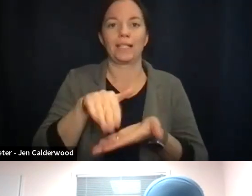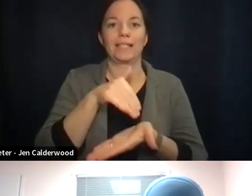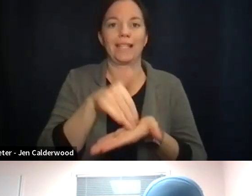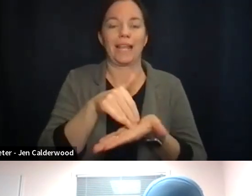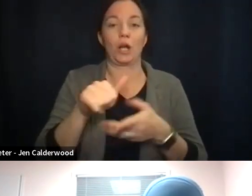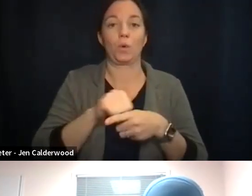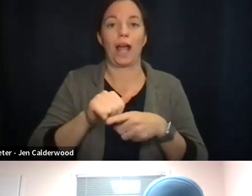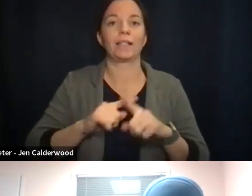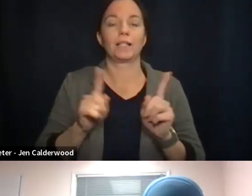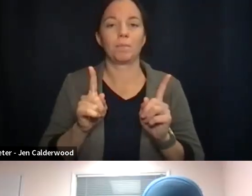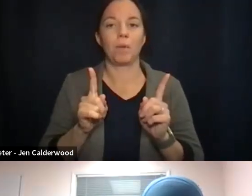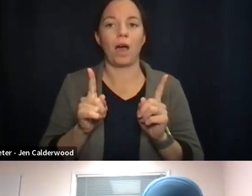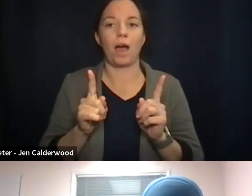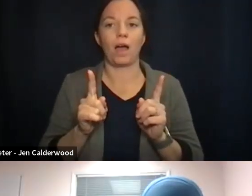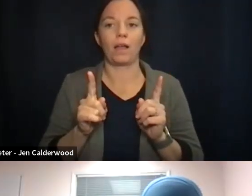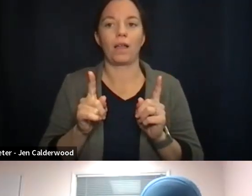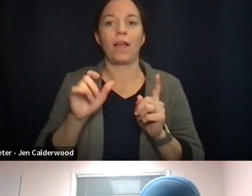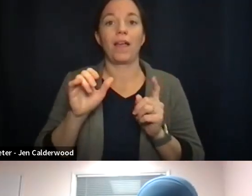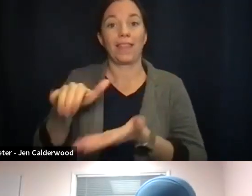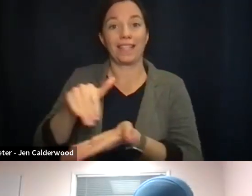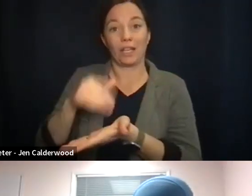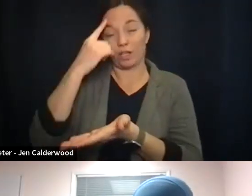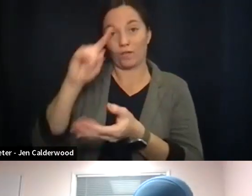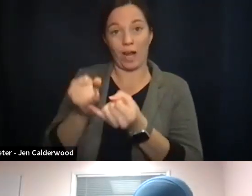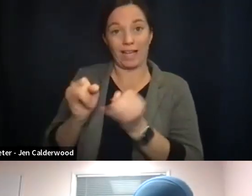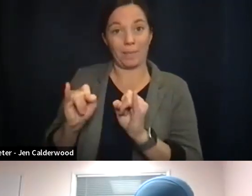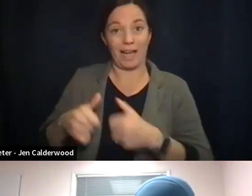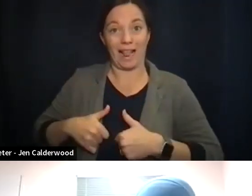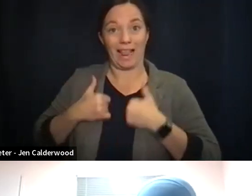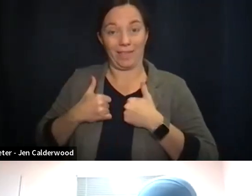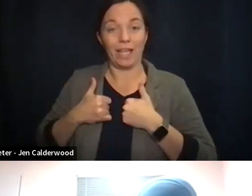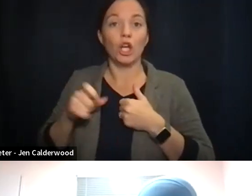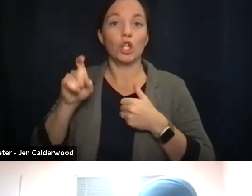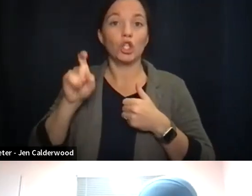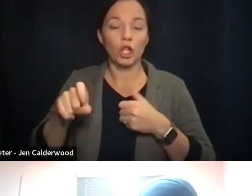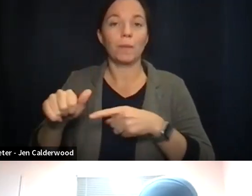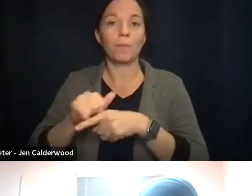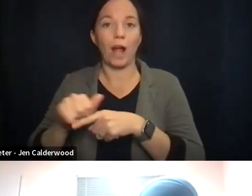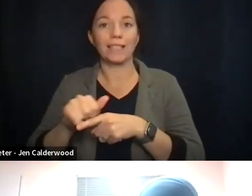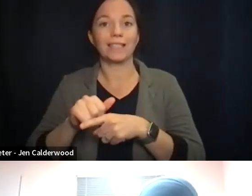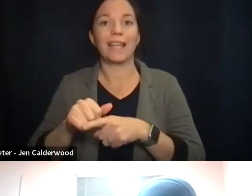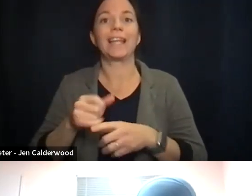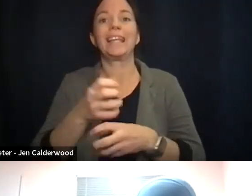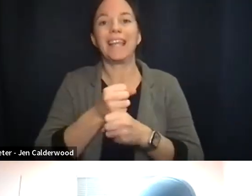So that, so person centered can be it depends on who leading the person centered practices. But that is not what Centers For Independent Living should be practicing. It depends on who is leading the person centered practices, but that is not what sends for independent living should be practicing.